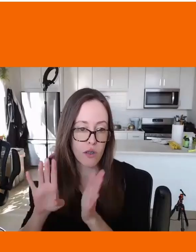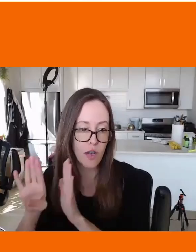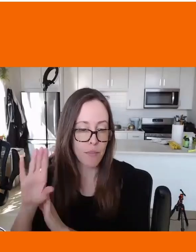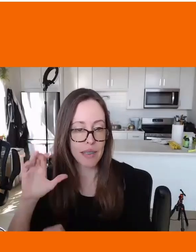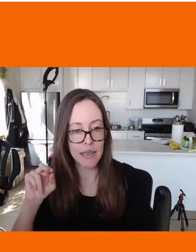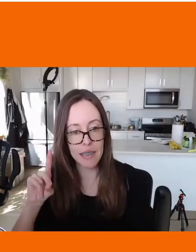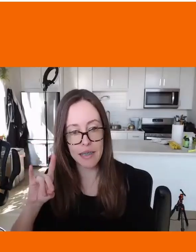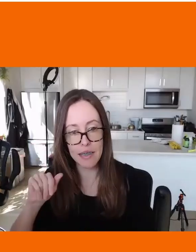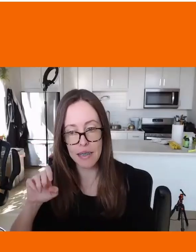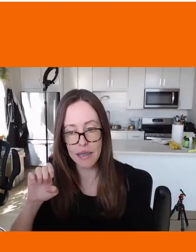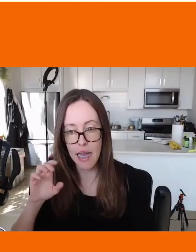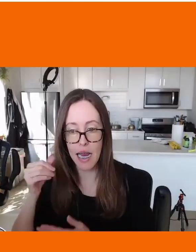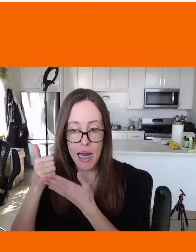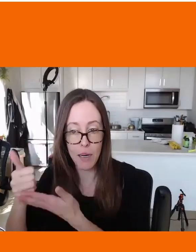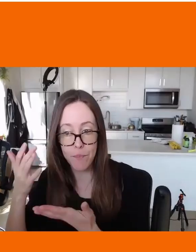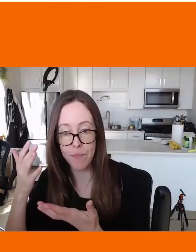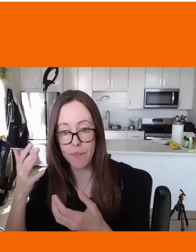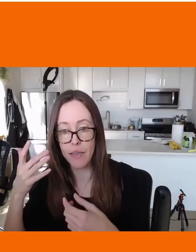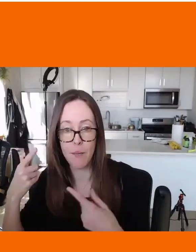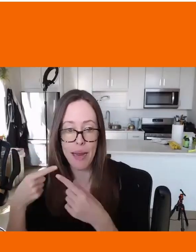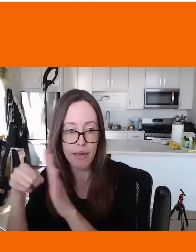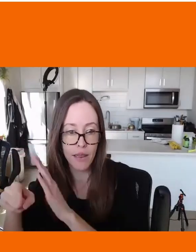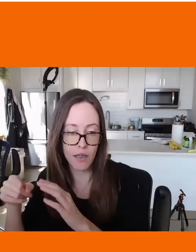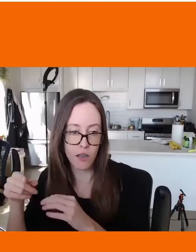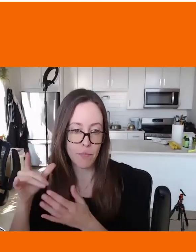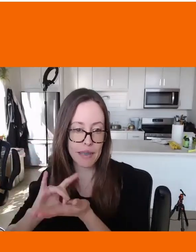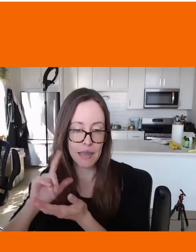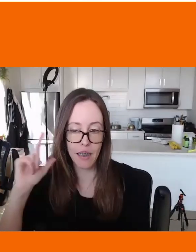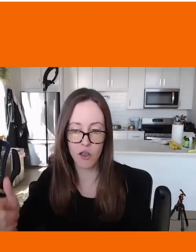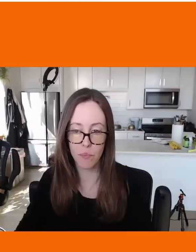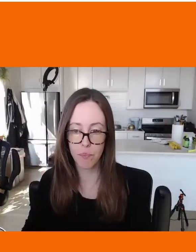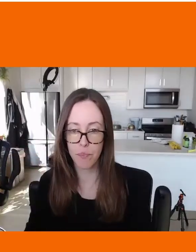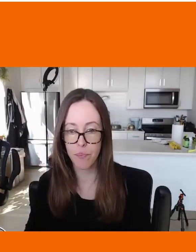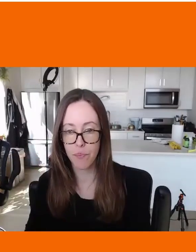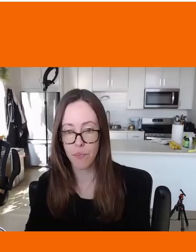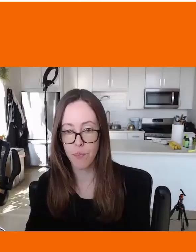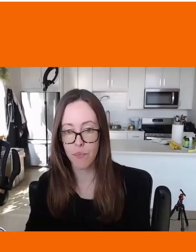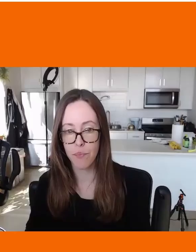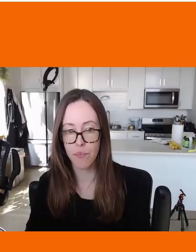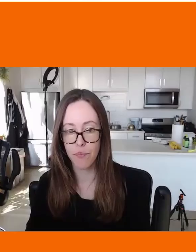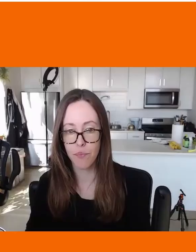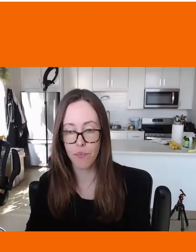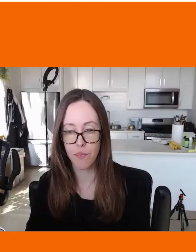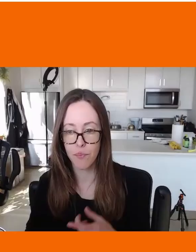antagonist with the TRVP1 receptor, with the goal of avoiding painkillers or other medication, but also stopping